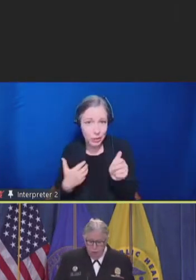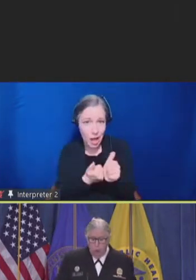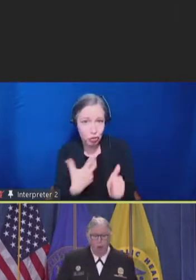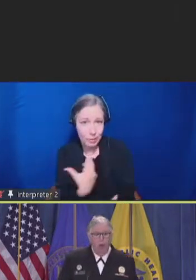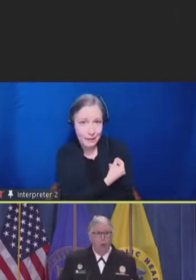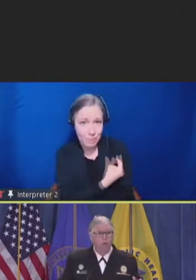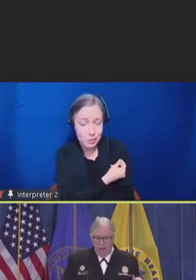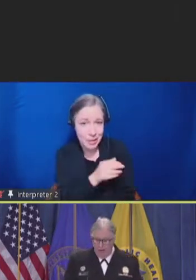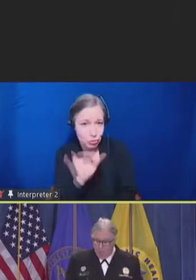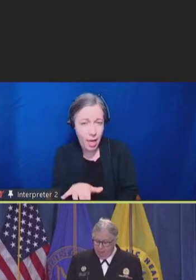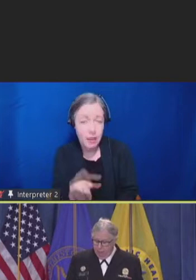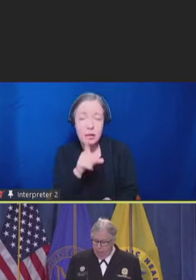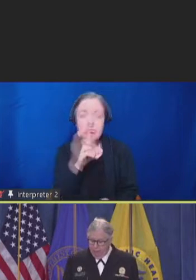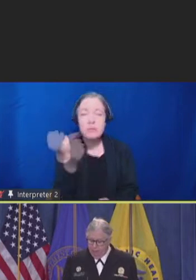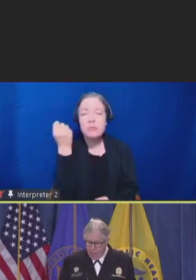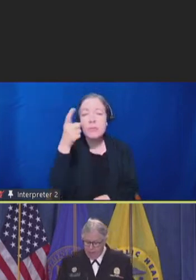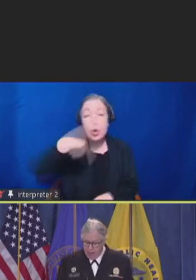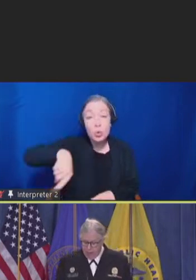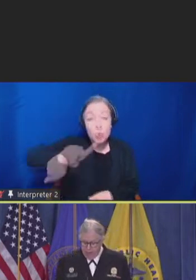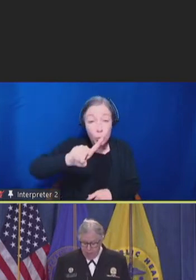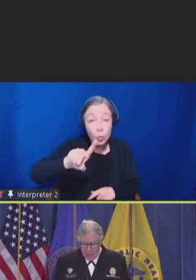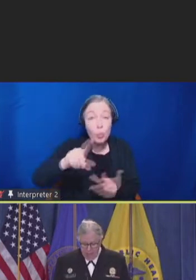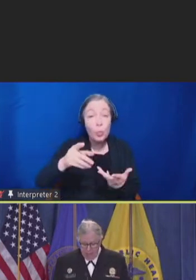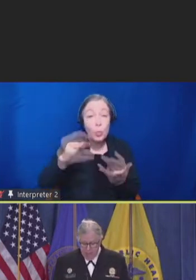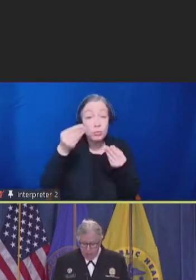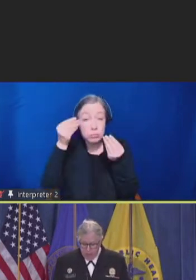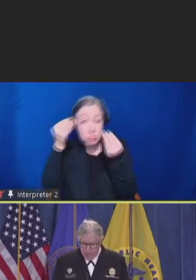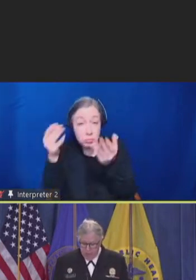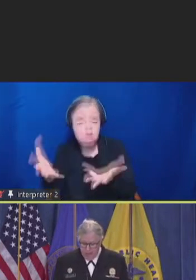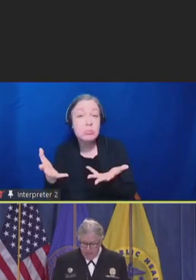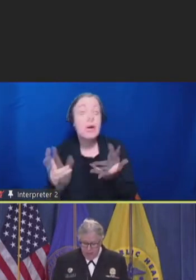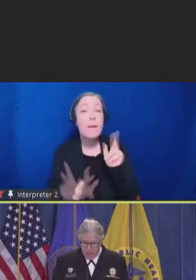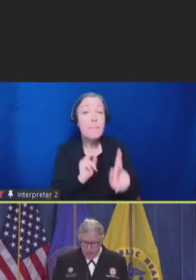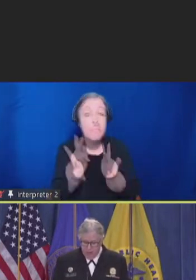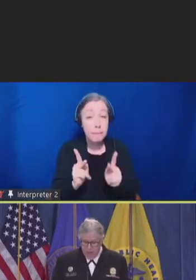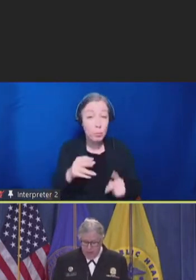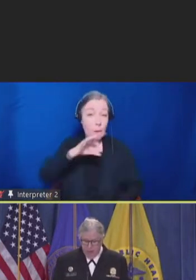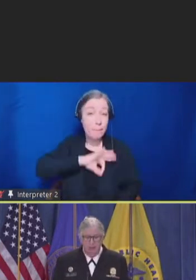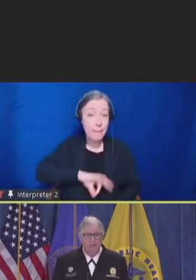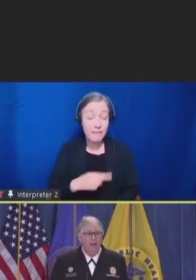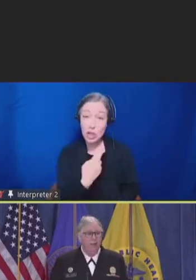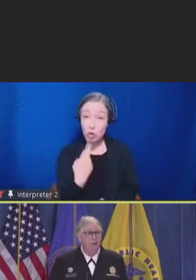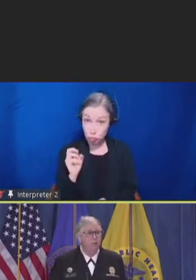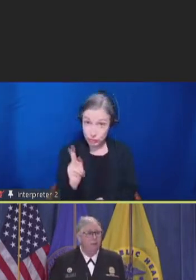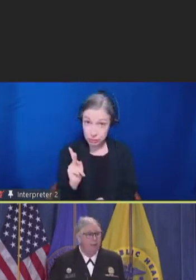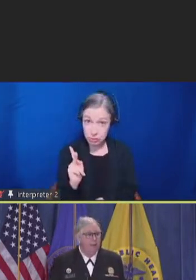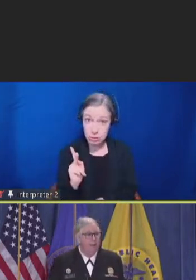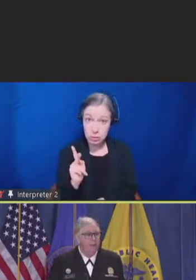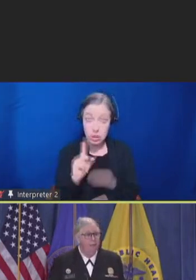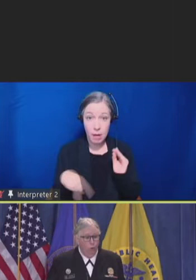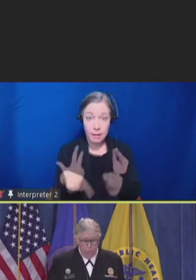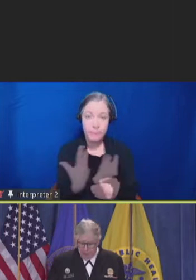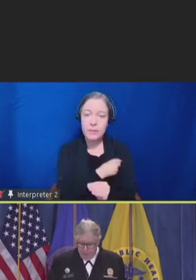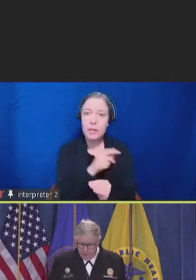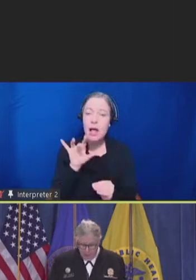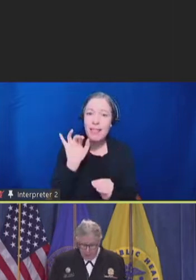You all provide people with information about the benefits and risks of vaccination. And this is vital to making informed decisions.